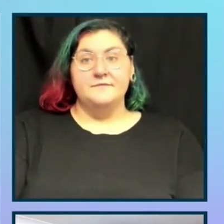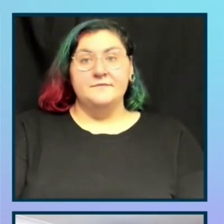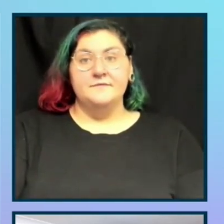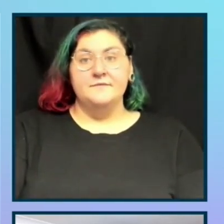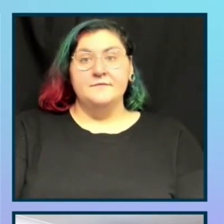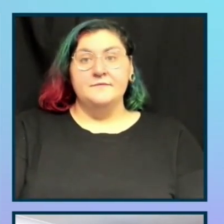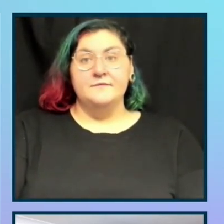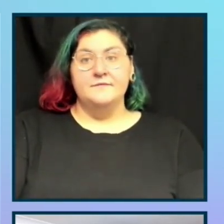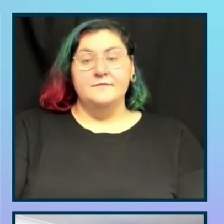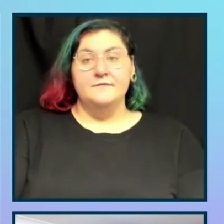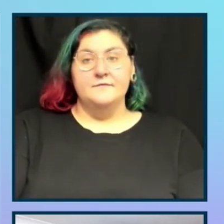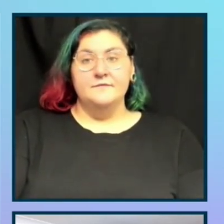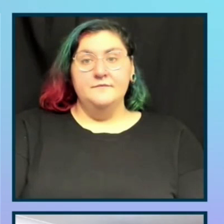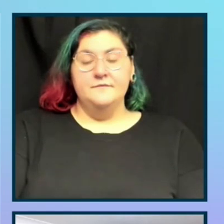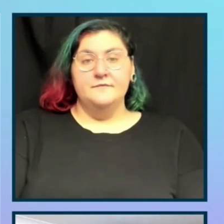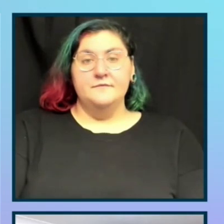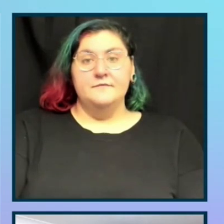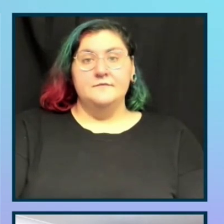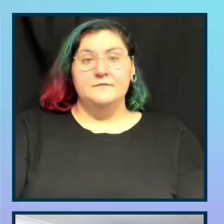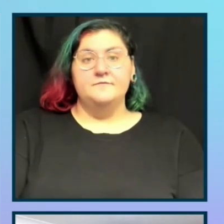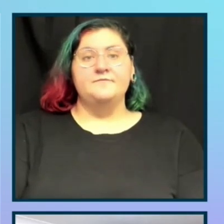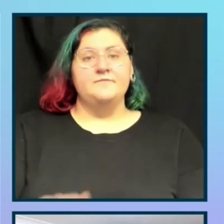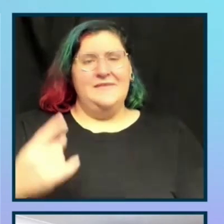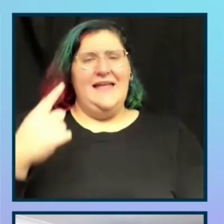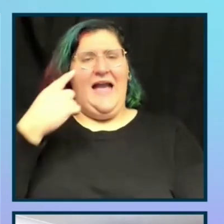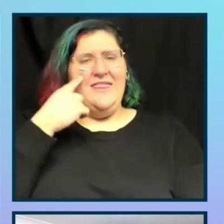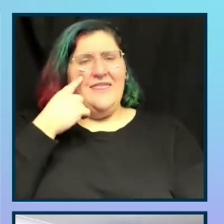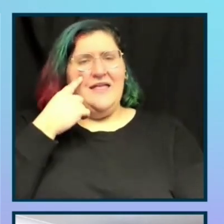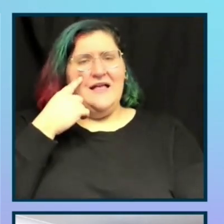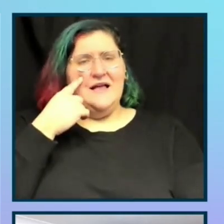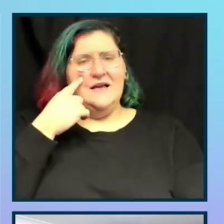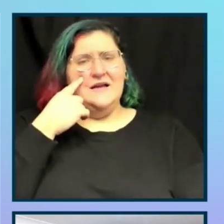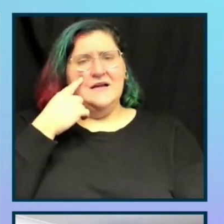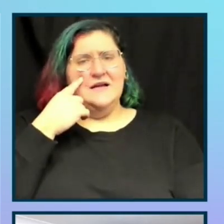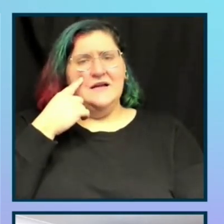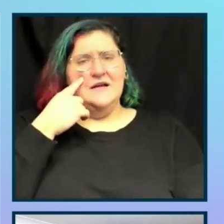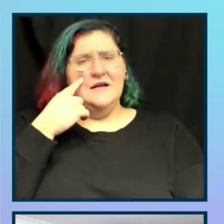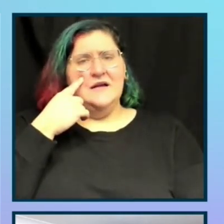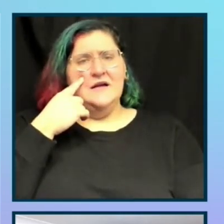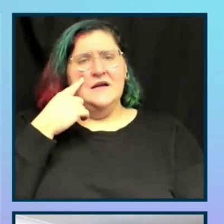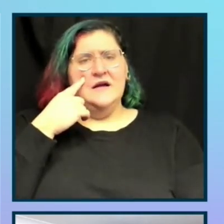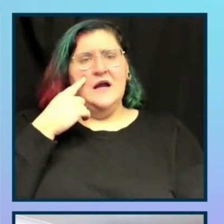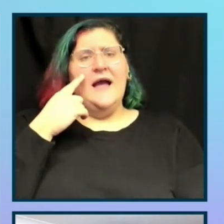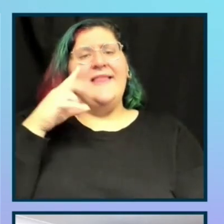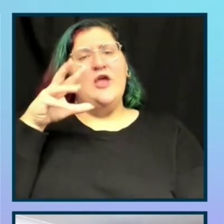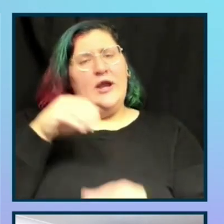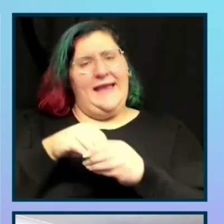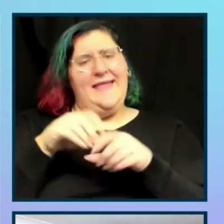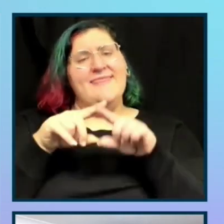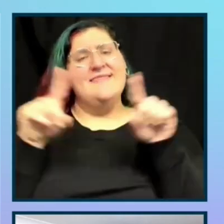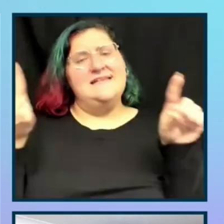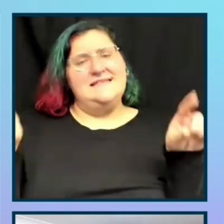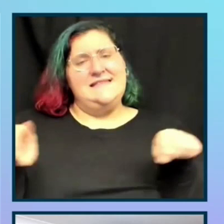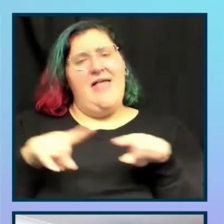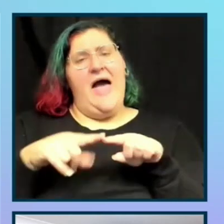And if not they are in the slide that are available online anyway, so yeah.